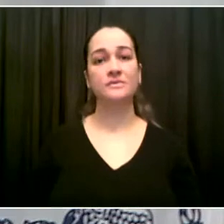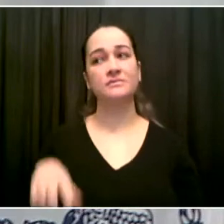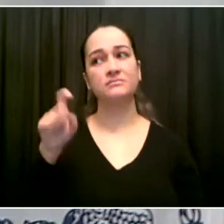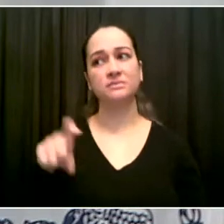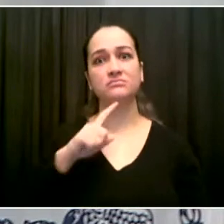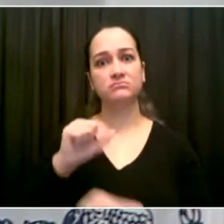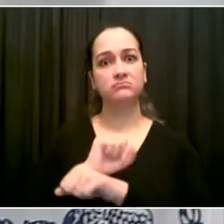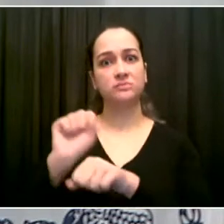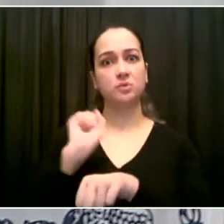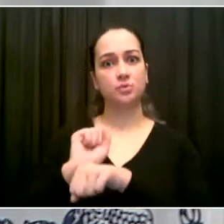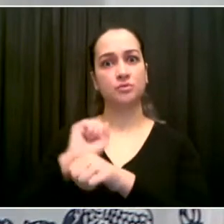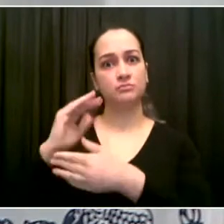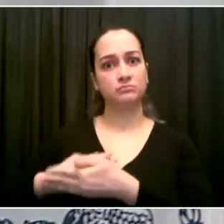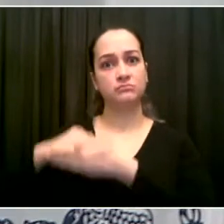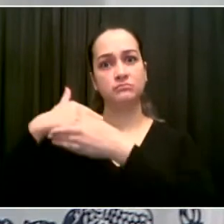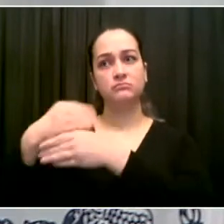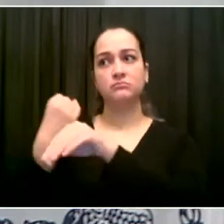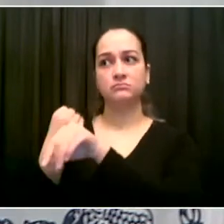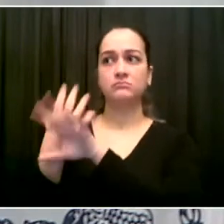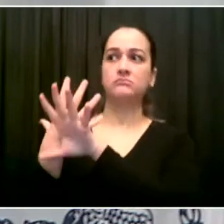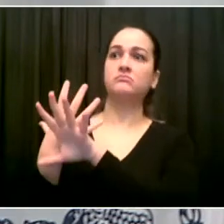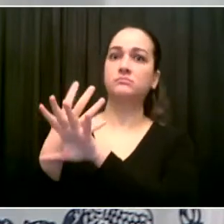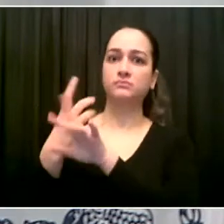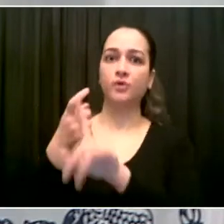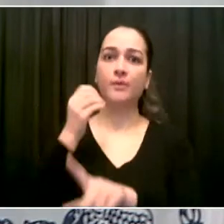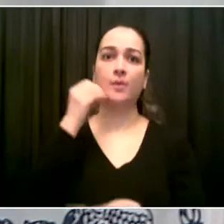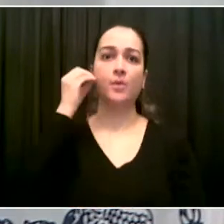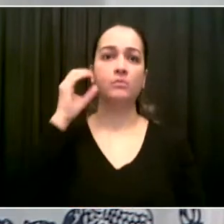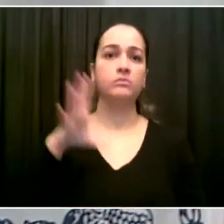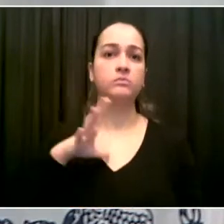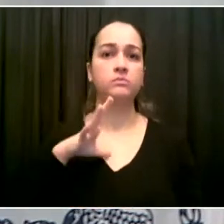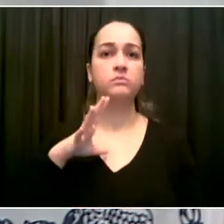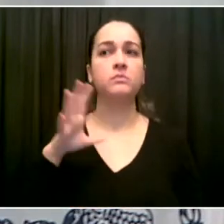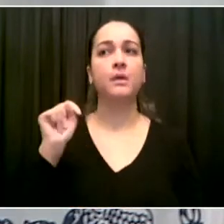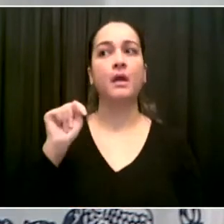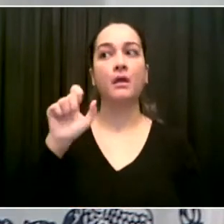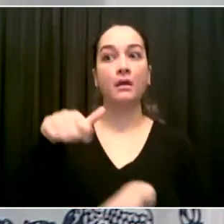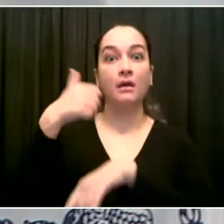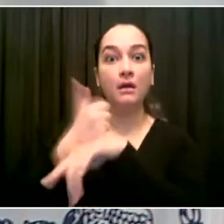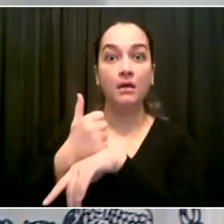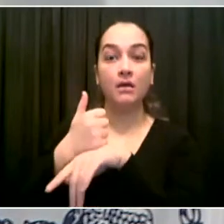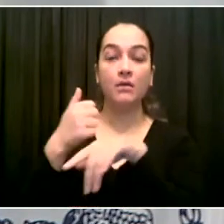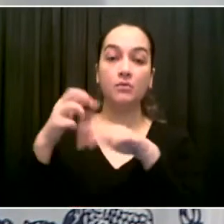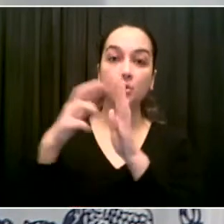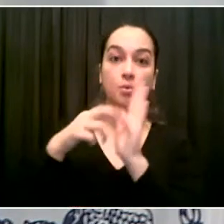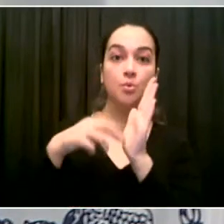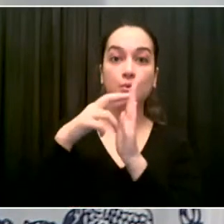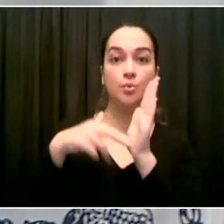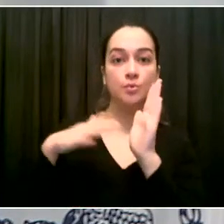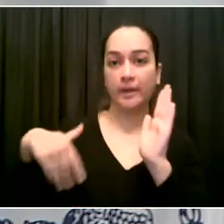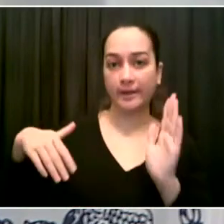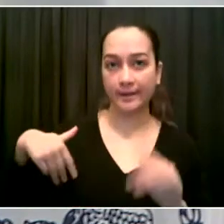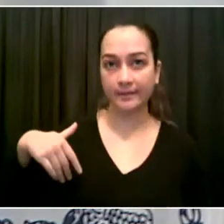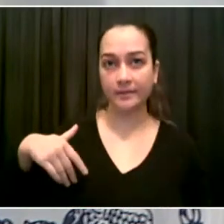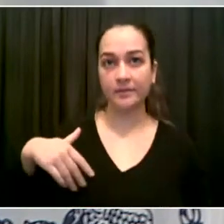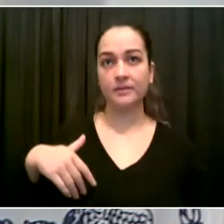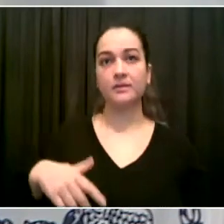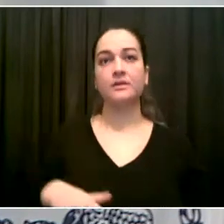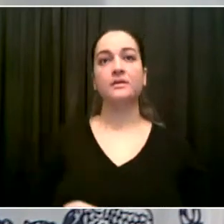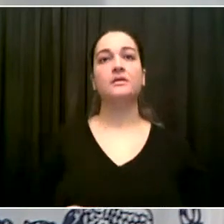TIME. WE DO NOT HAVE A FORMAL TELEWORK POLICY I THINK THE CRUCIAL POINT IS TO